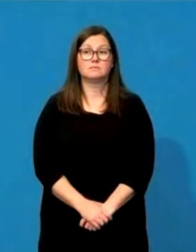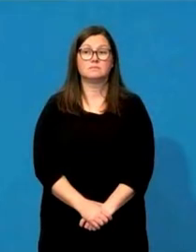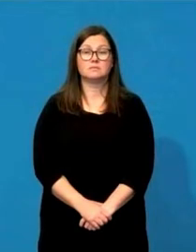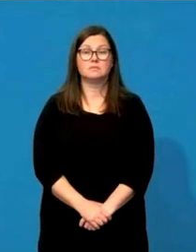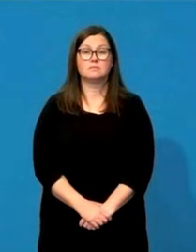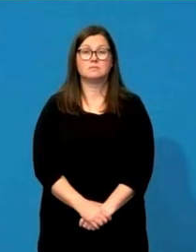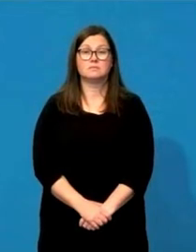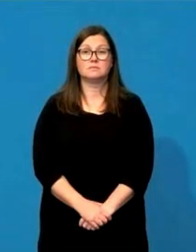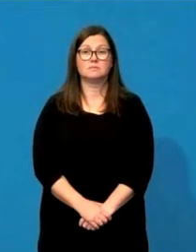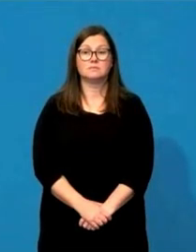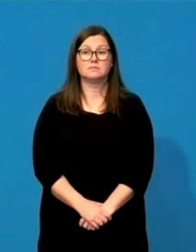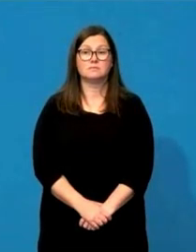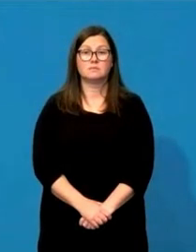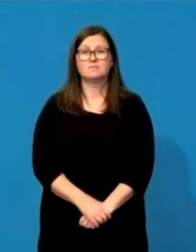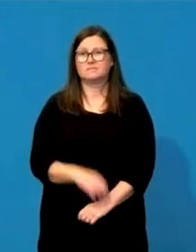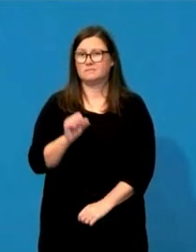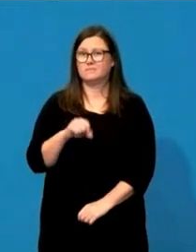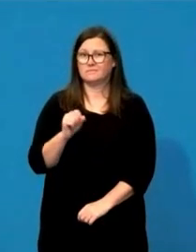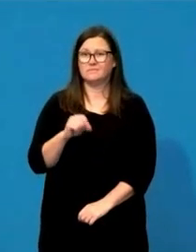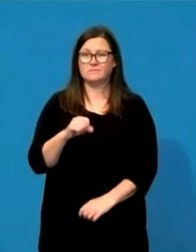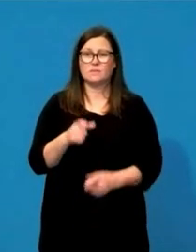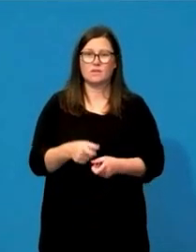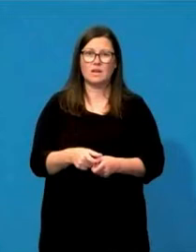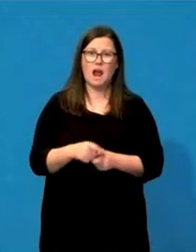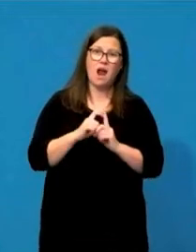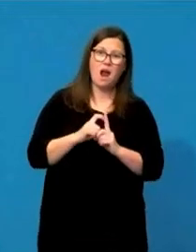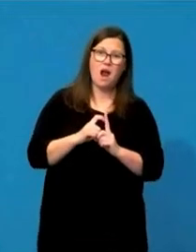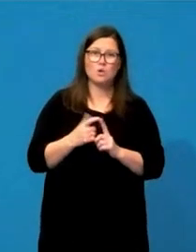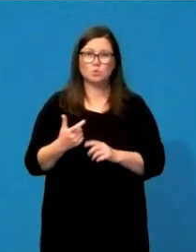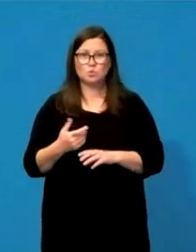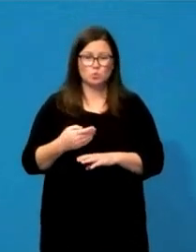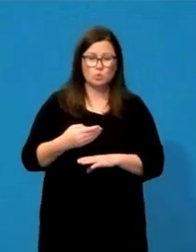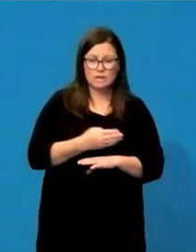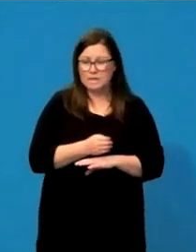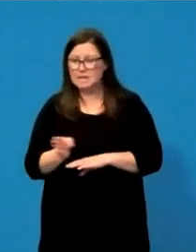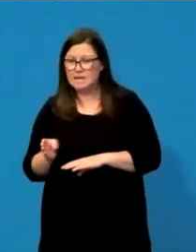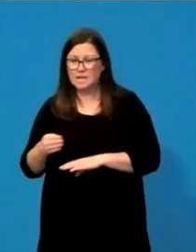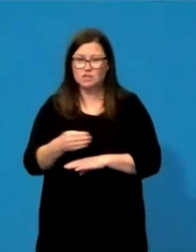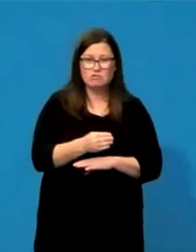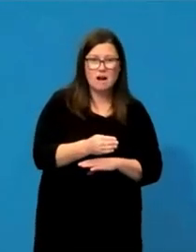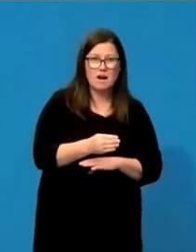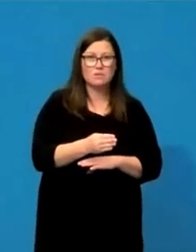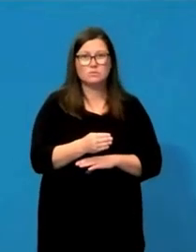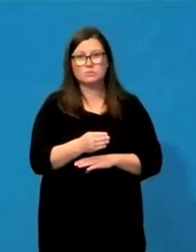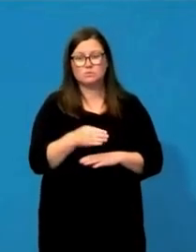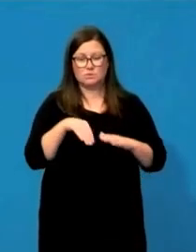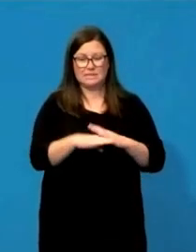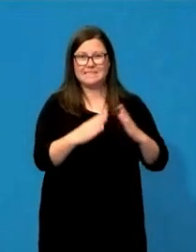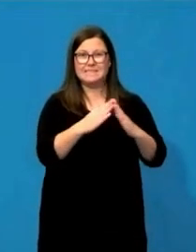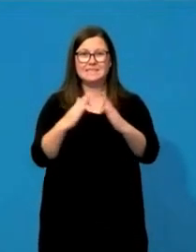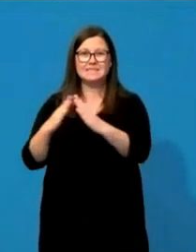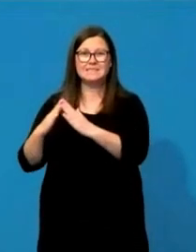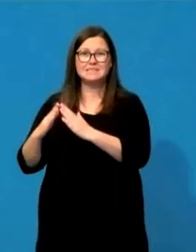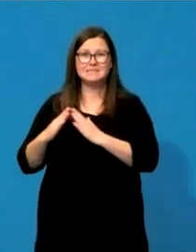Getting around - around this town and got - this tyre is about to break.